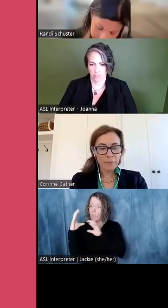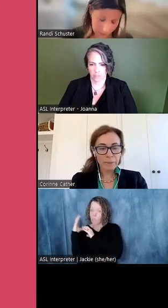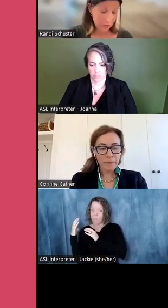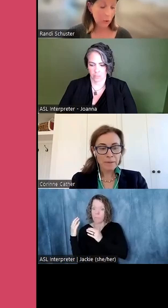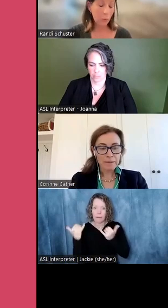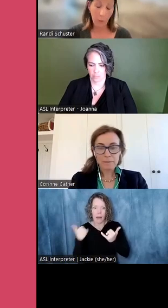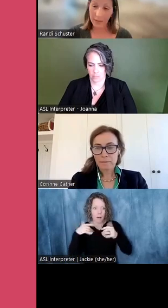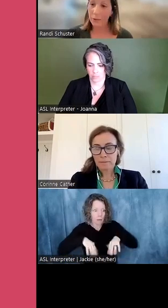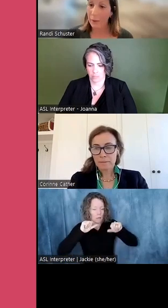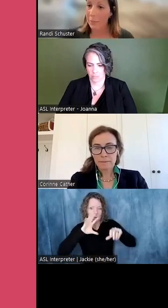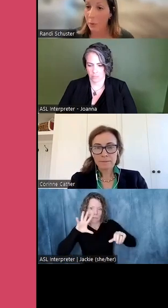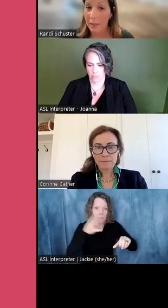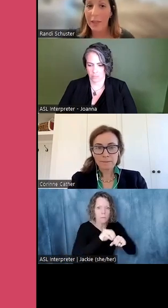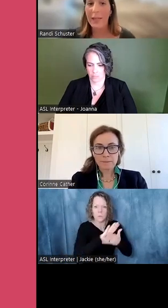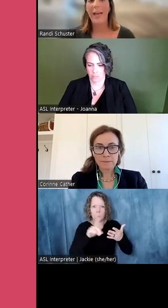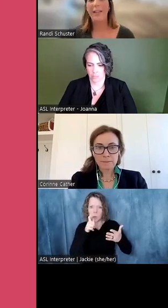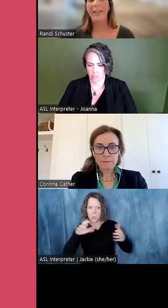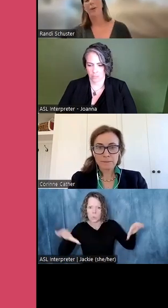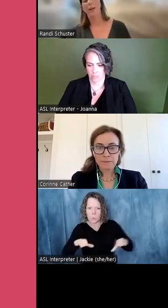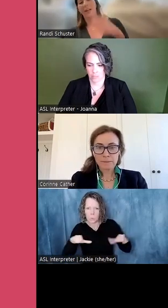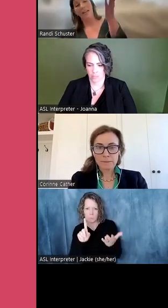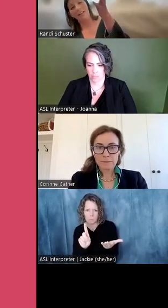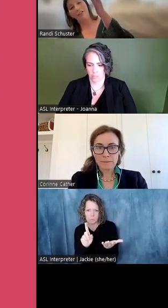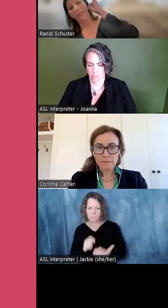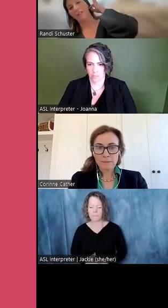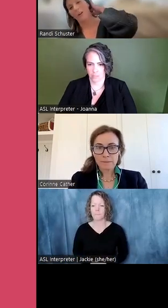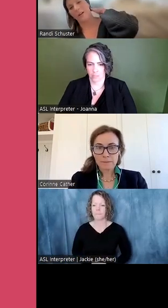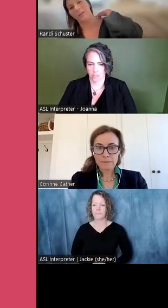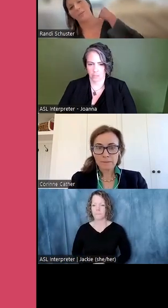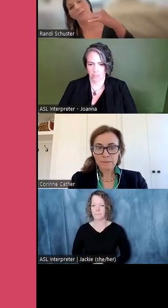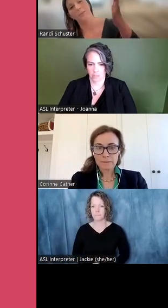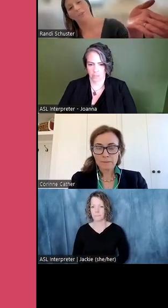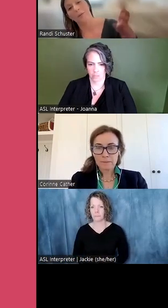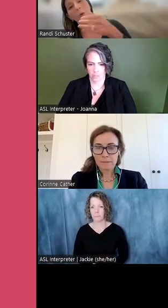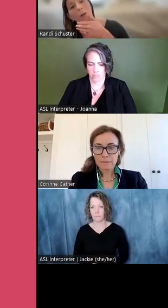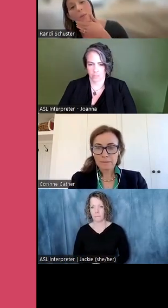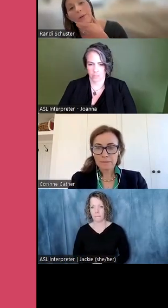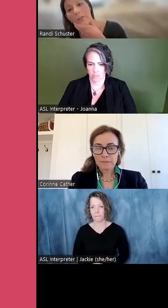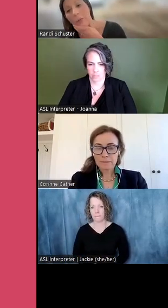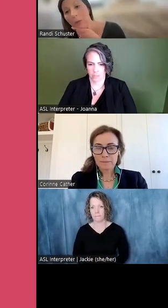It's a great, great point. And so and actually, you know, some of the work that we are doing